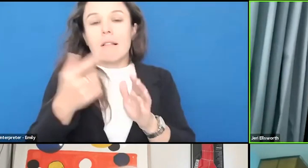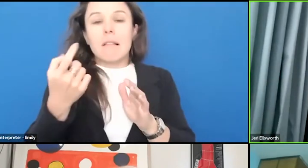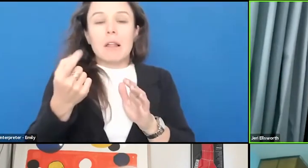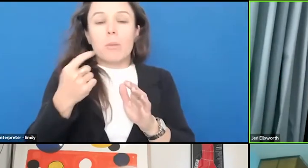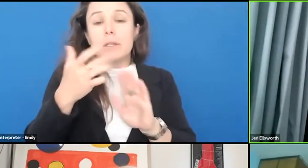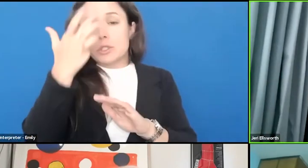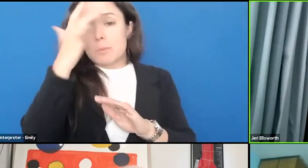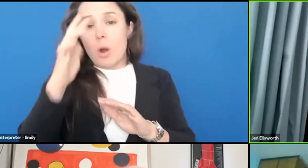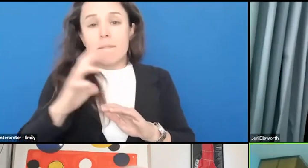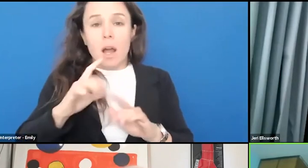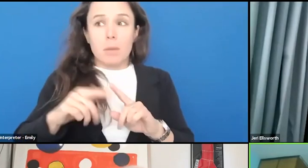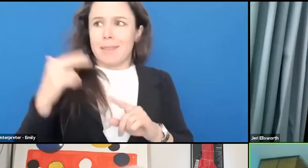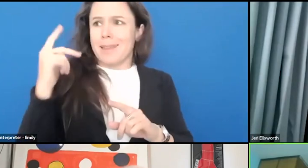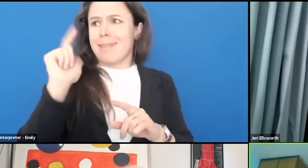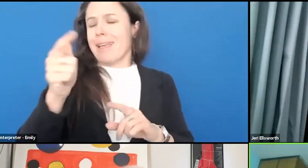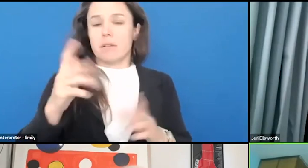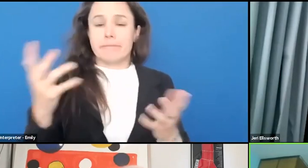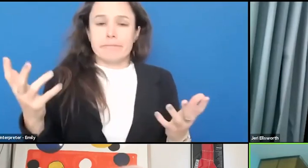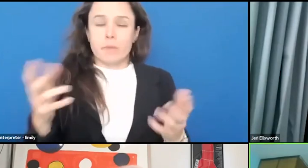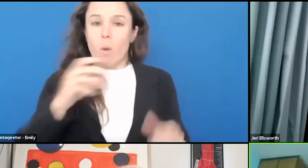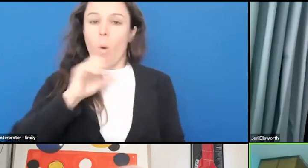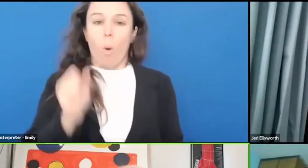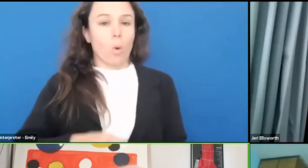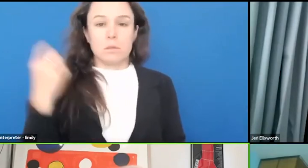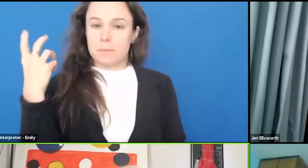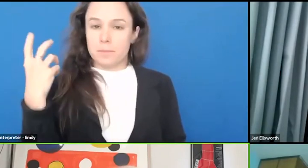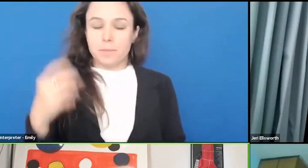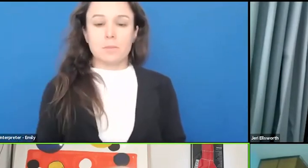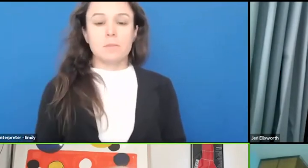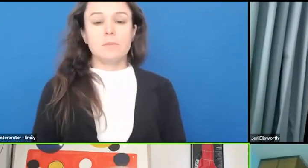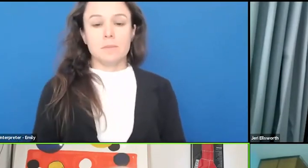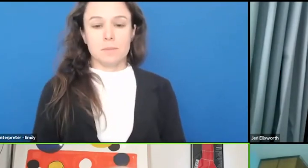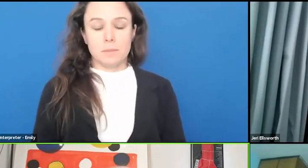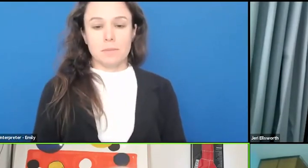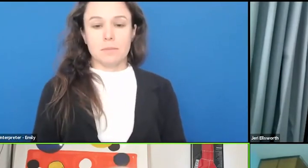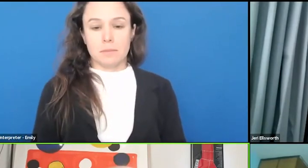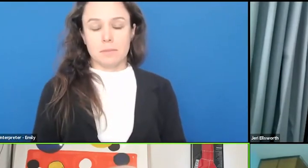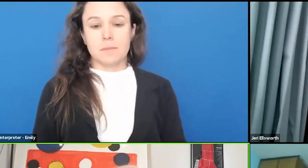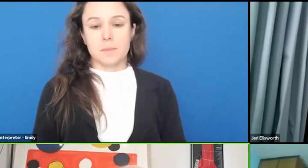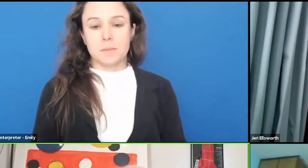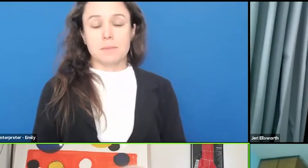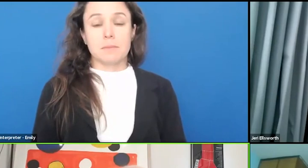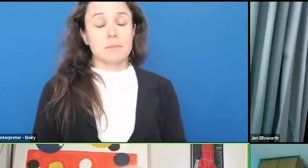Yeah well, and has been observed in the past the question 100 years in the future